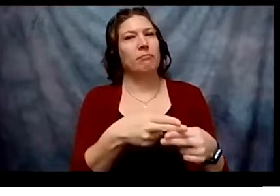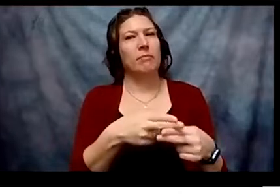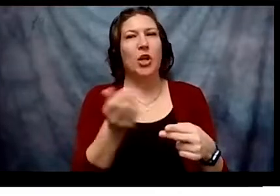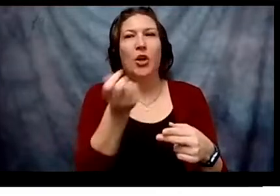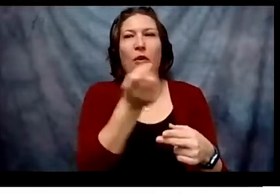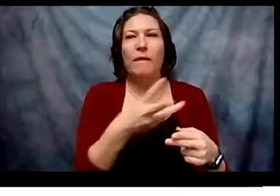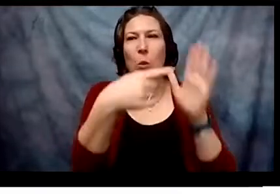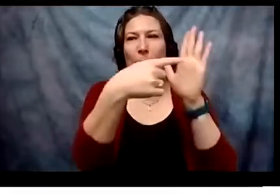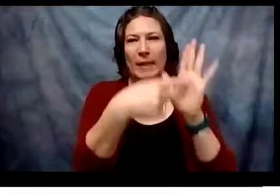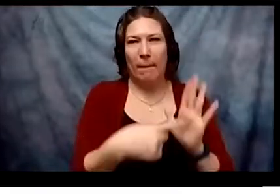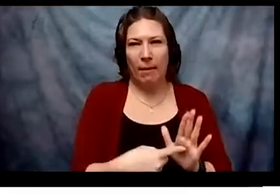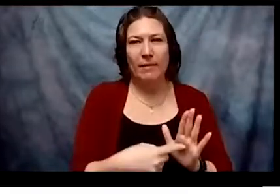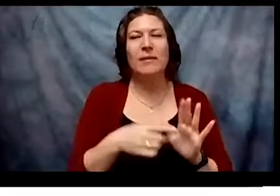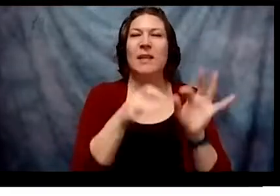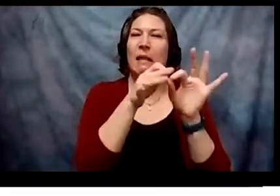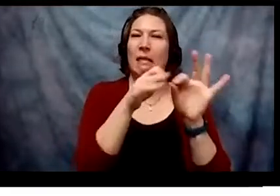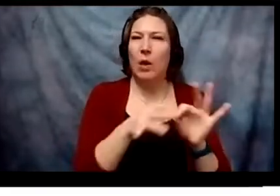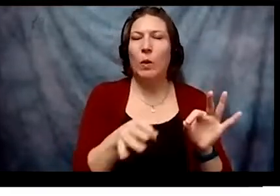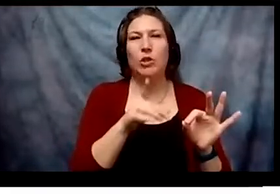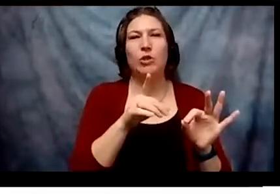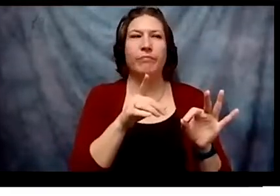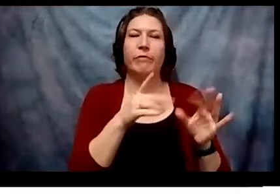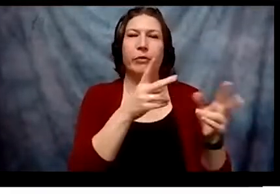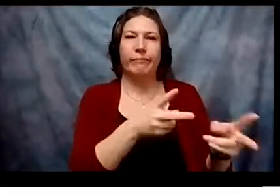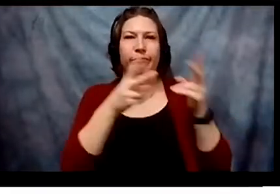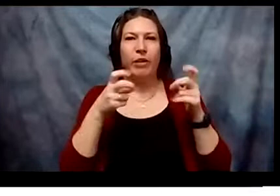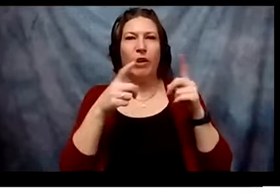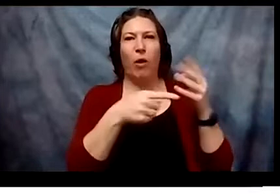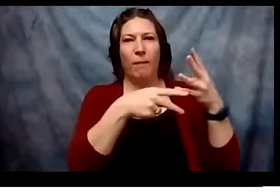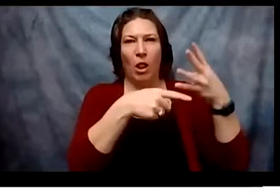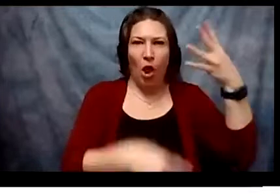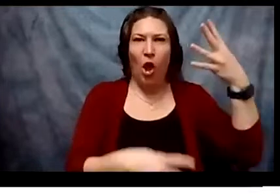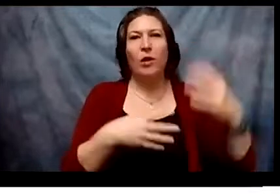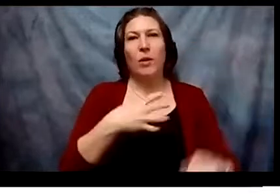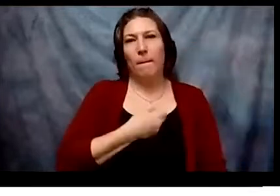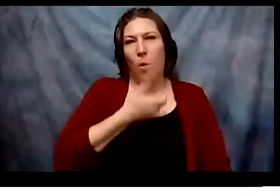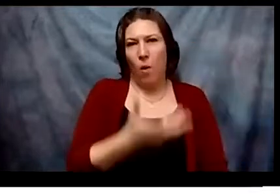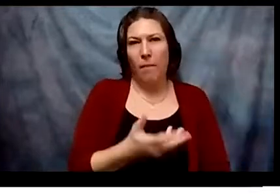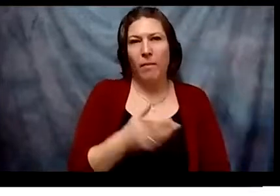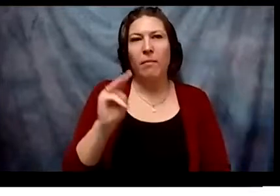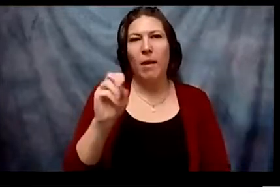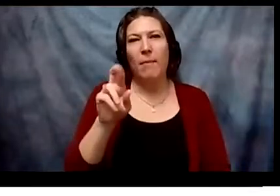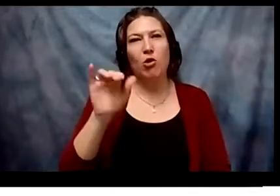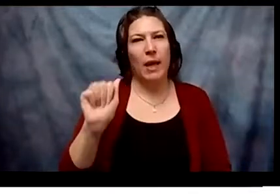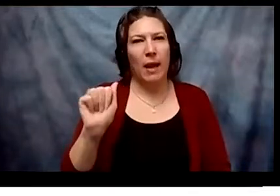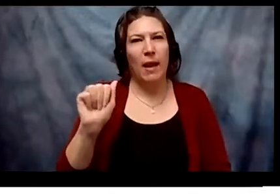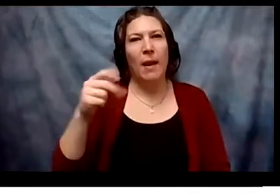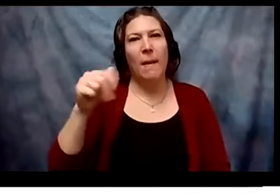were adapted from a much longer poem by Maria Palacios, which we linked